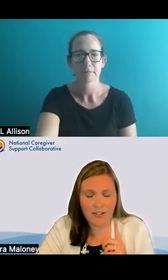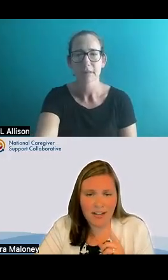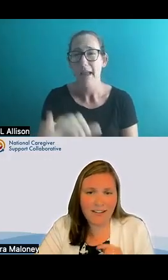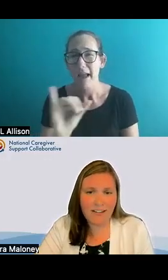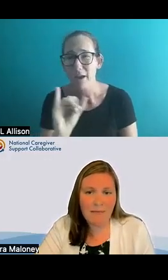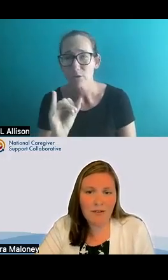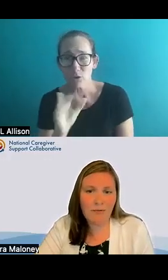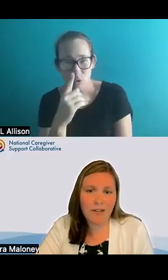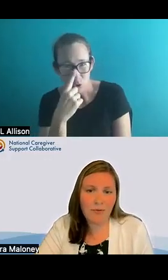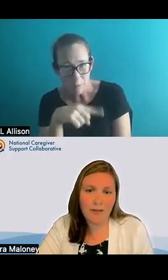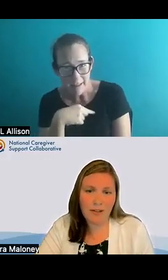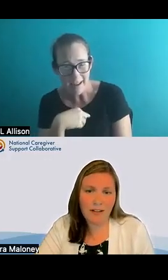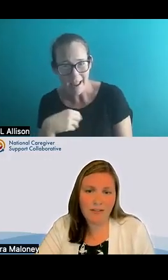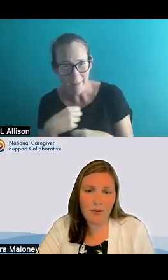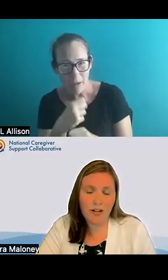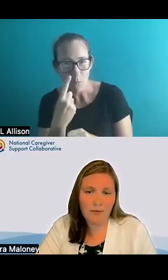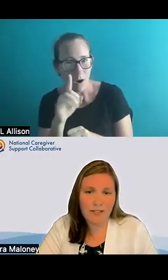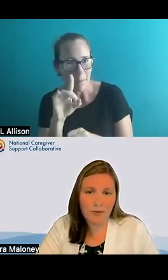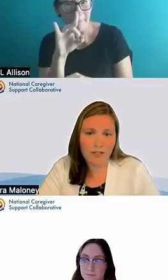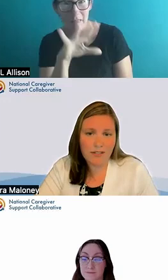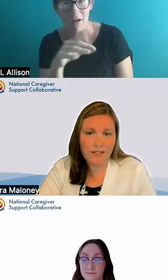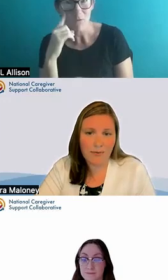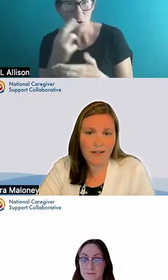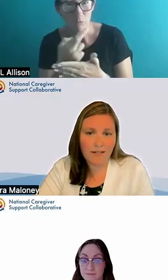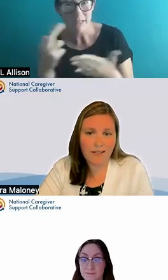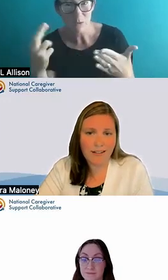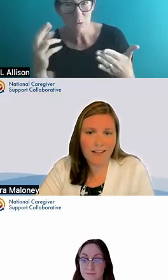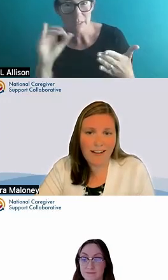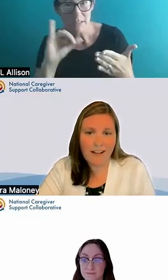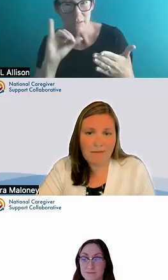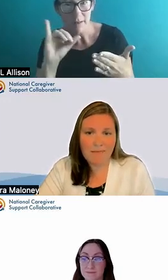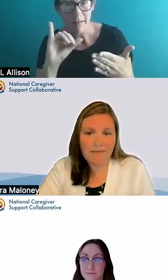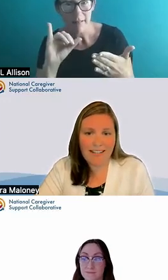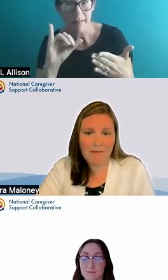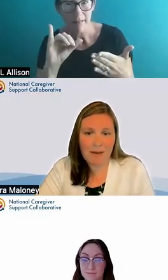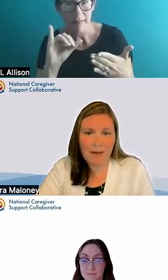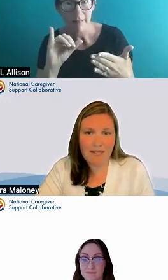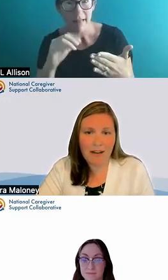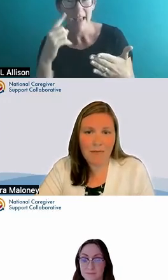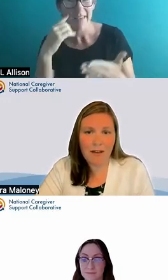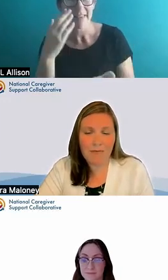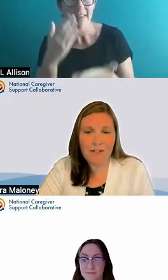could I make one quick plug for a resource as well that I think might be able to help?